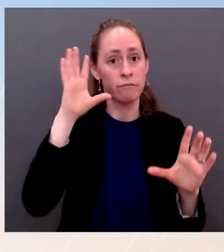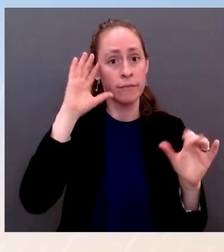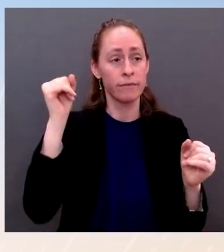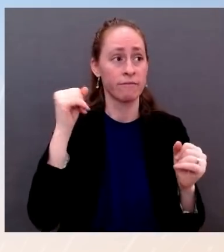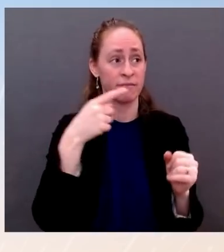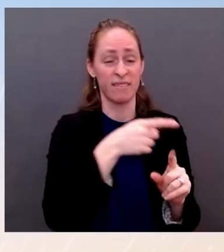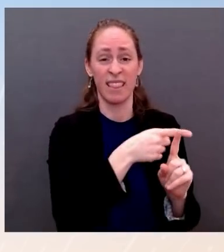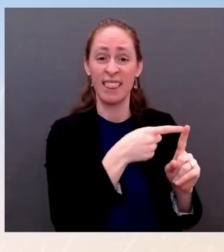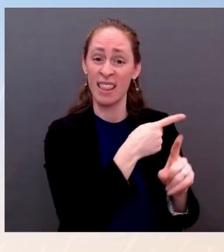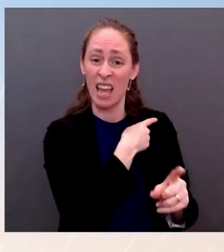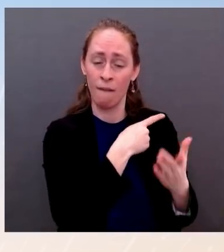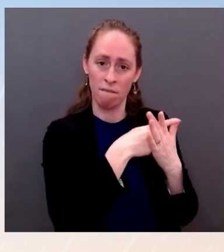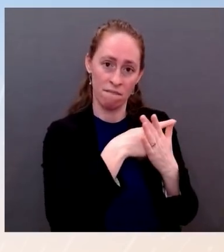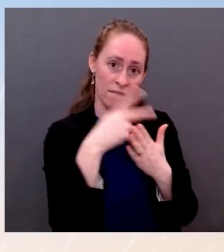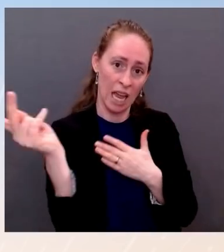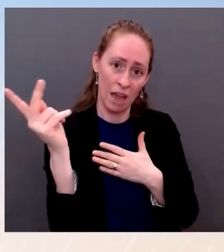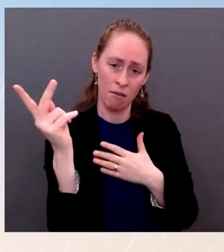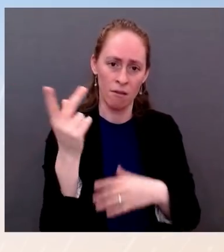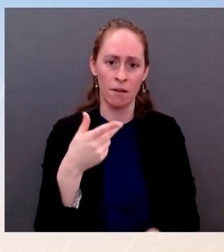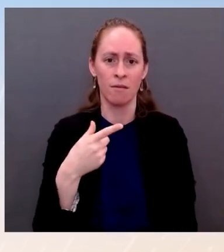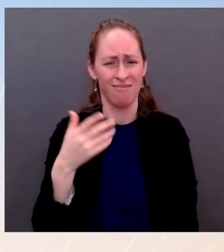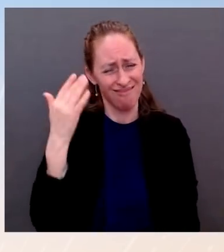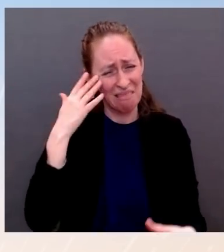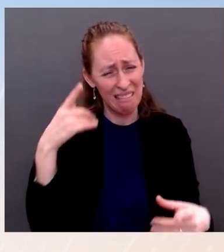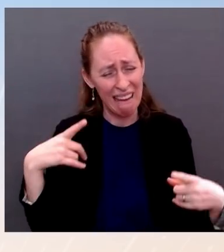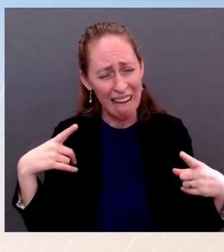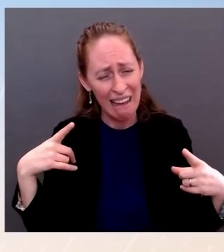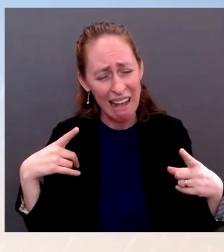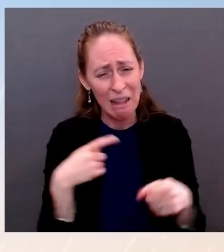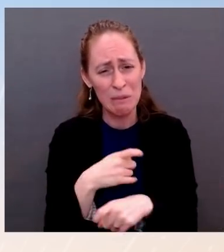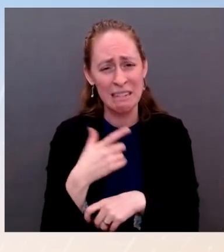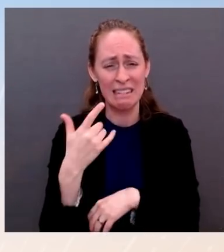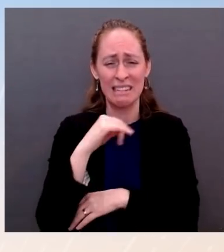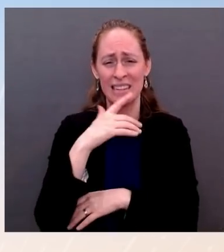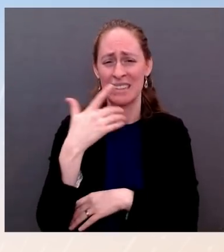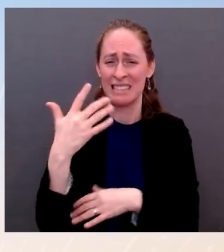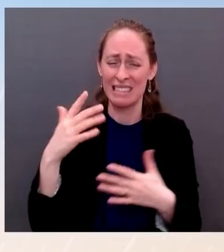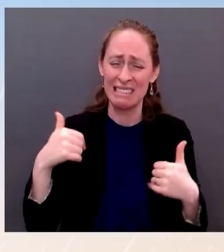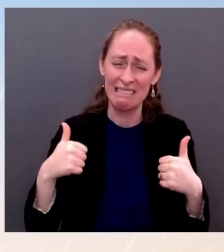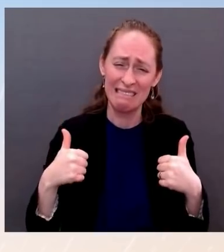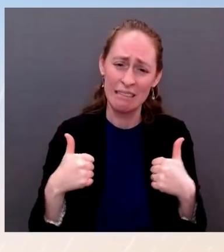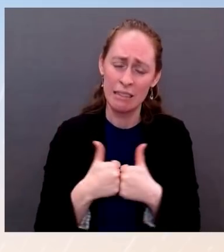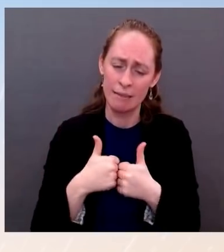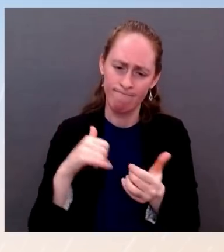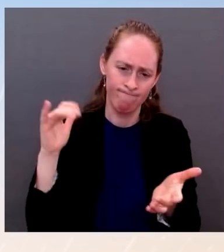He had the courage to get our troops out of there and end a 20-year war. This is entirely different